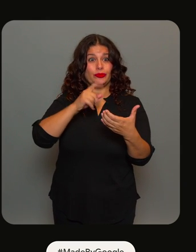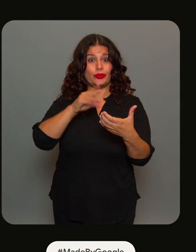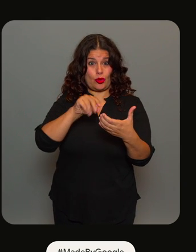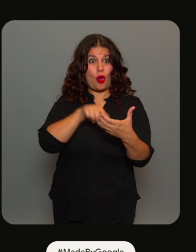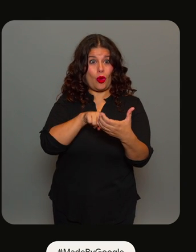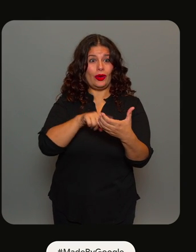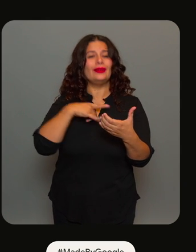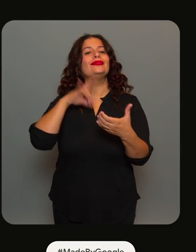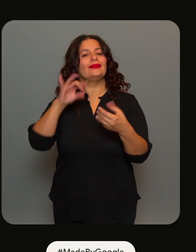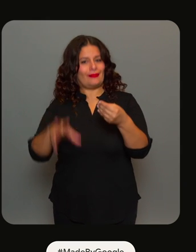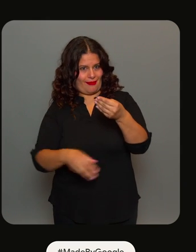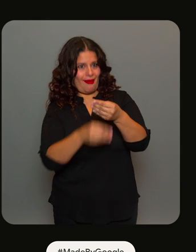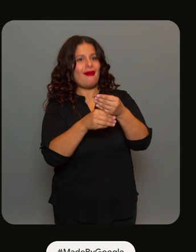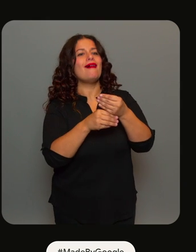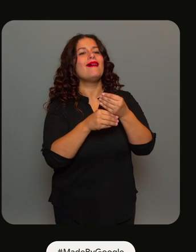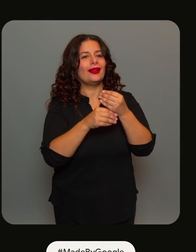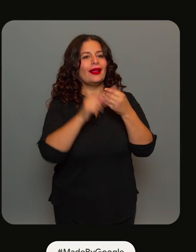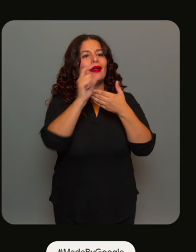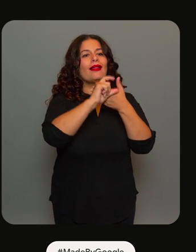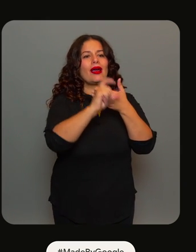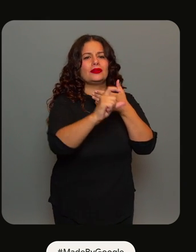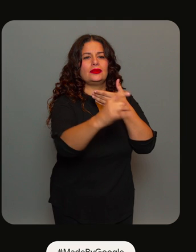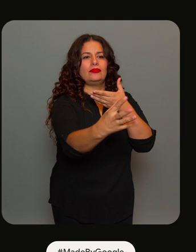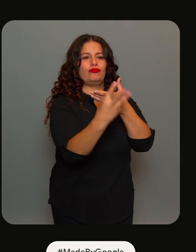camera that fits right in the Pixel Camera bar.